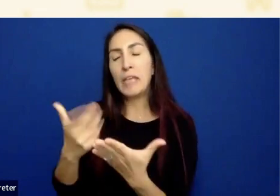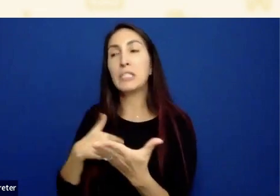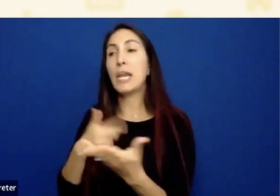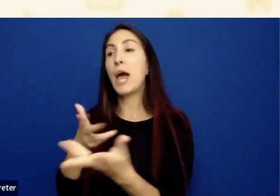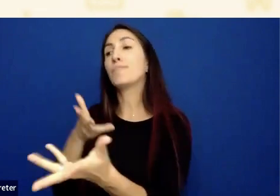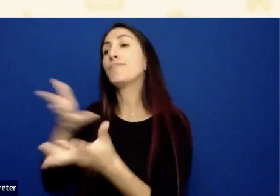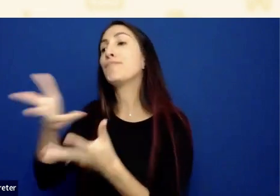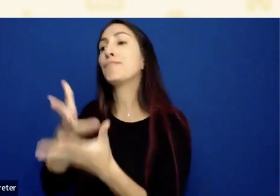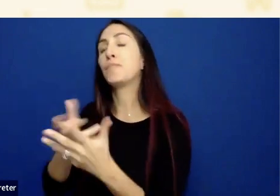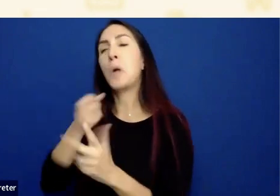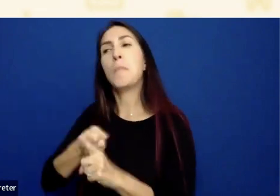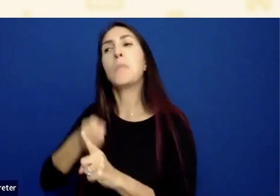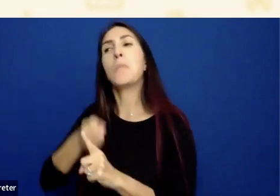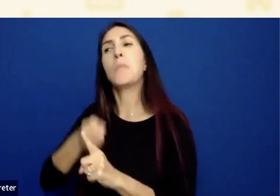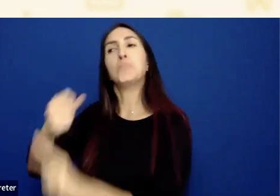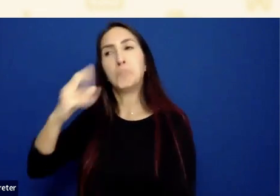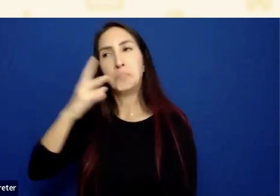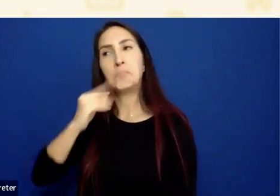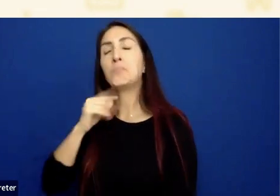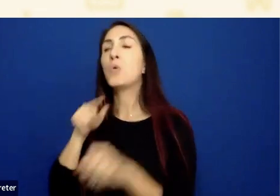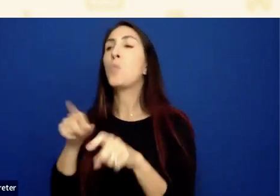while looking at the admin.